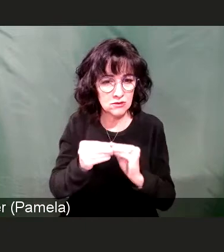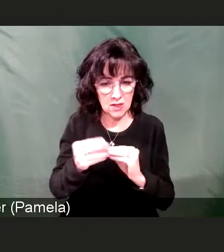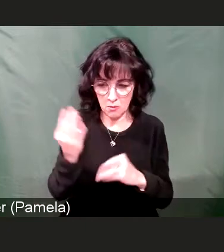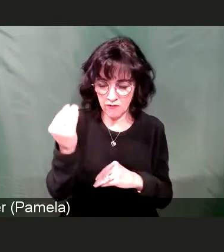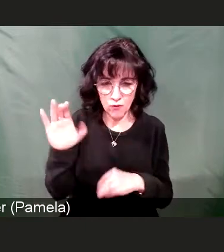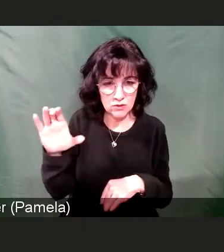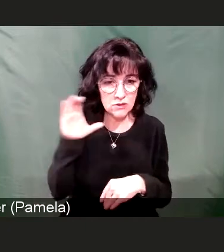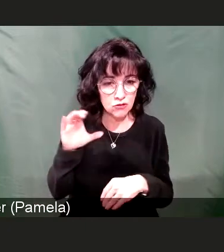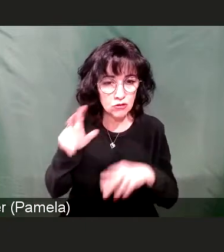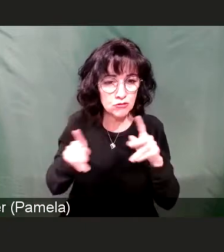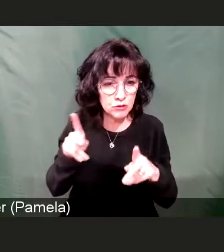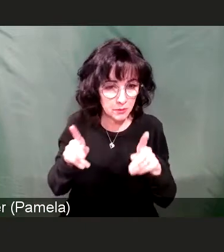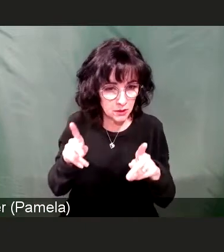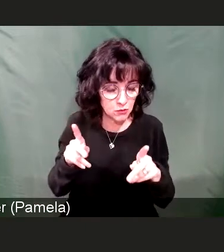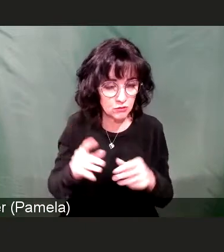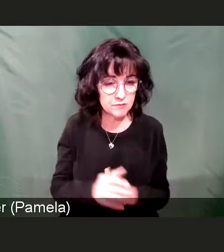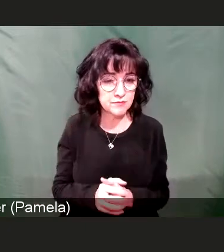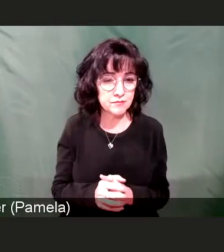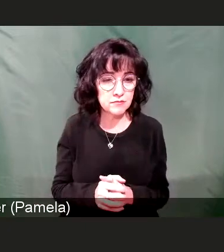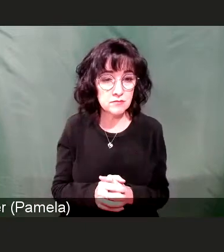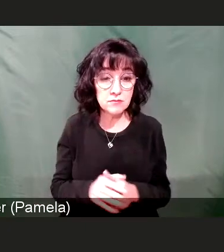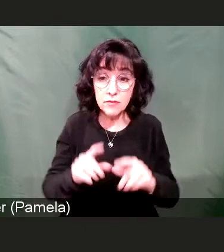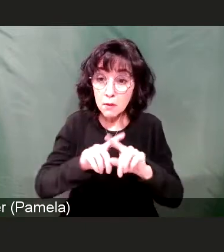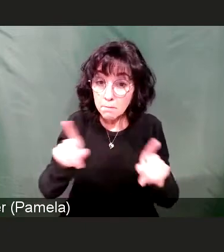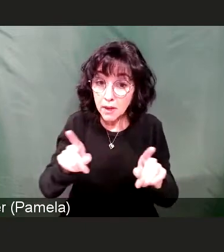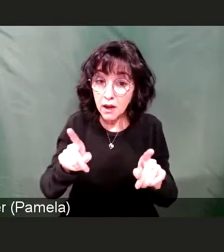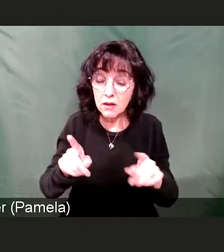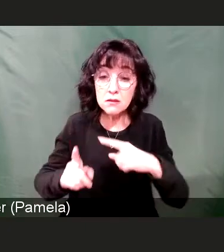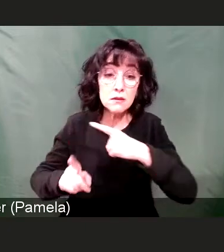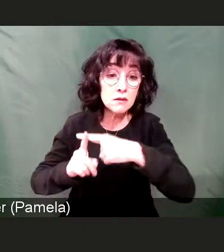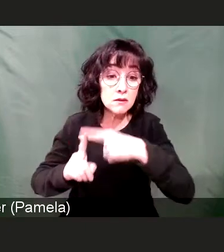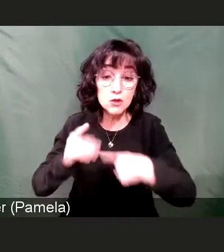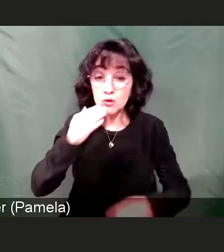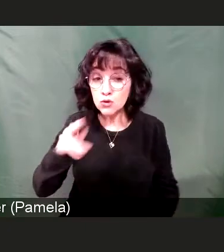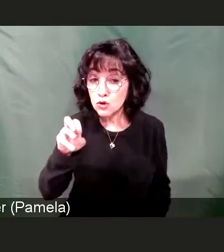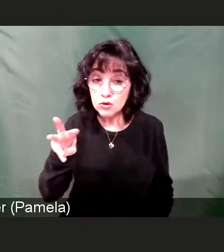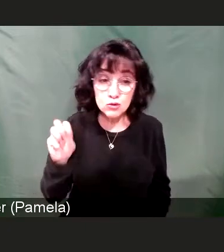in the new number of confirmed cases on a daily basis